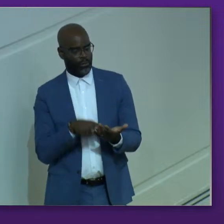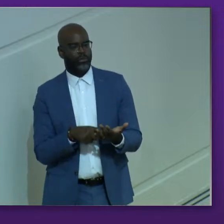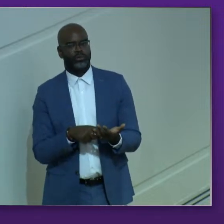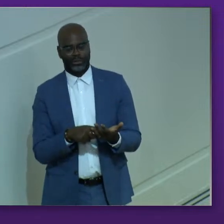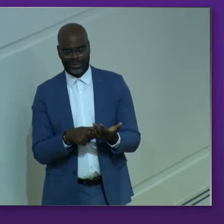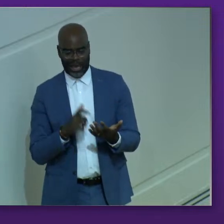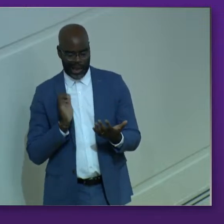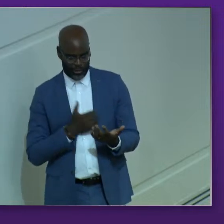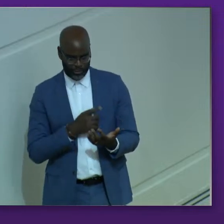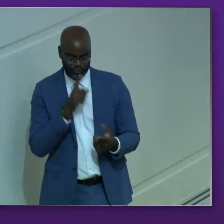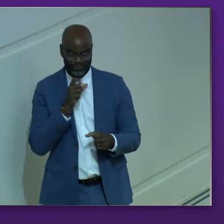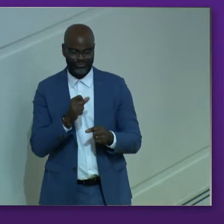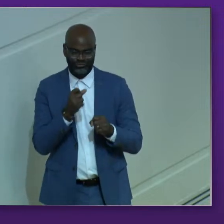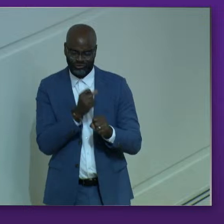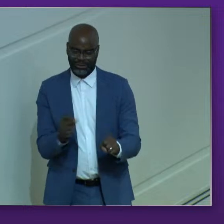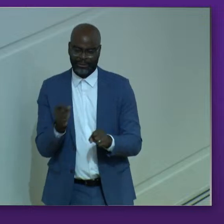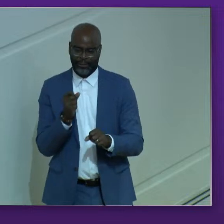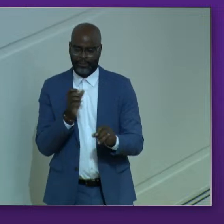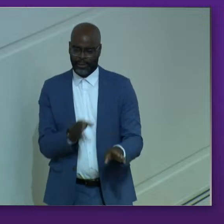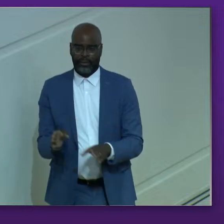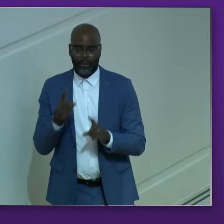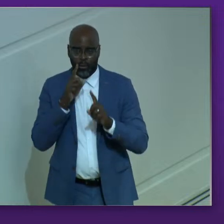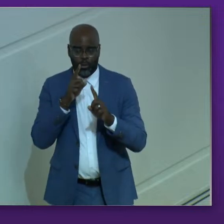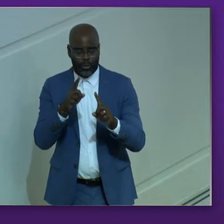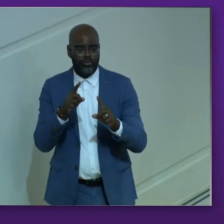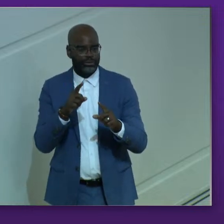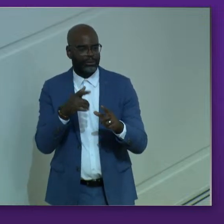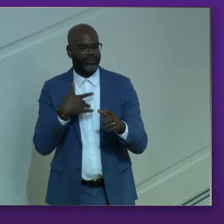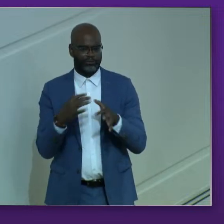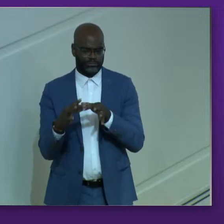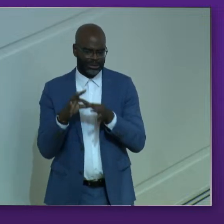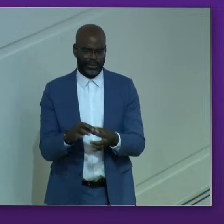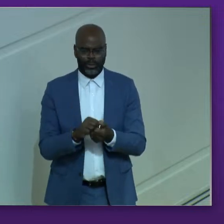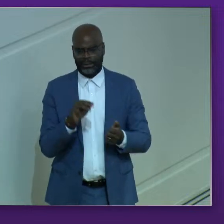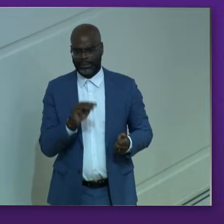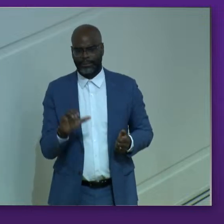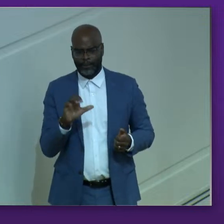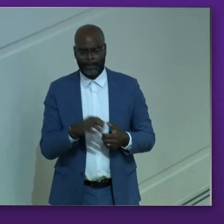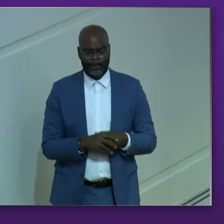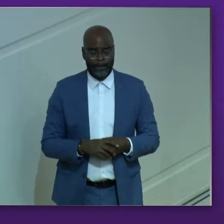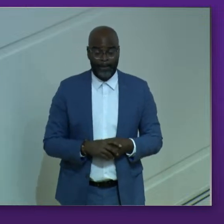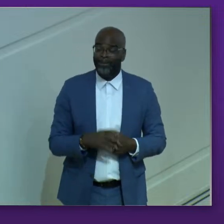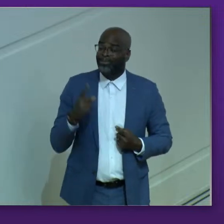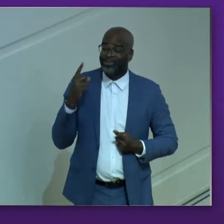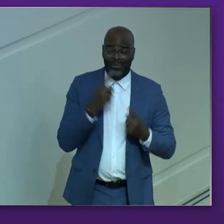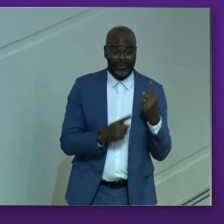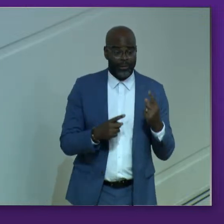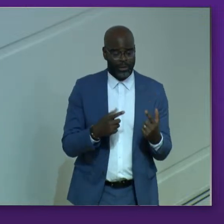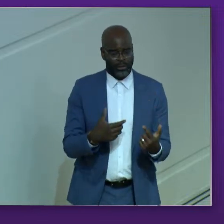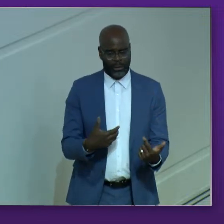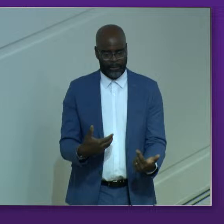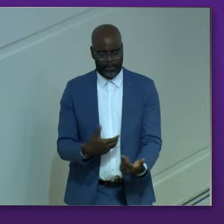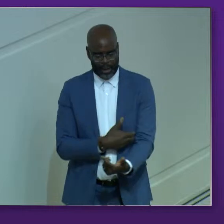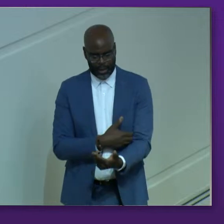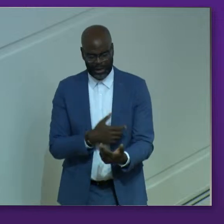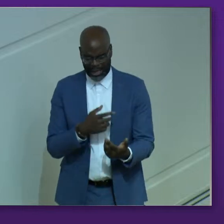AT MONTGOMERY COLLEGE. RELIES ON THE HEALING POWER OF STORYTELLING. IT'S A BUILT COMMUNITY AMONG